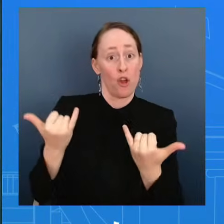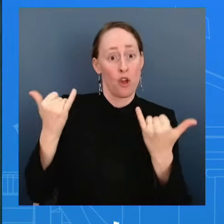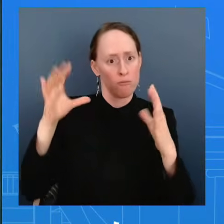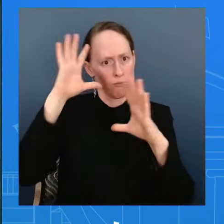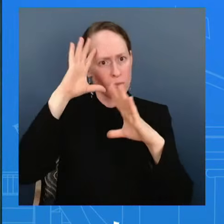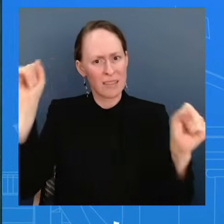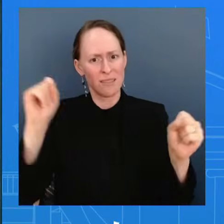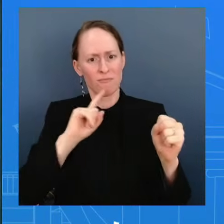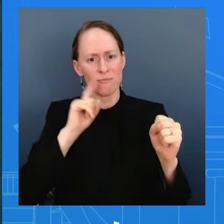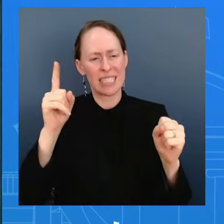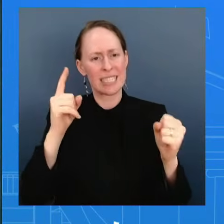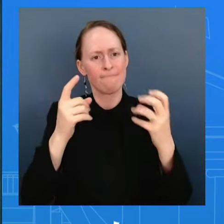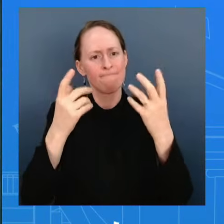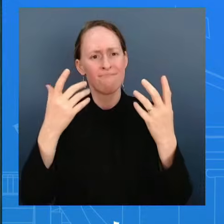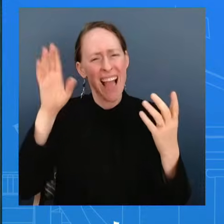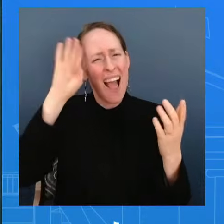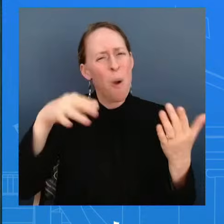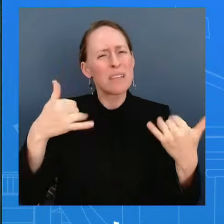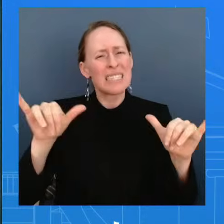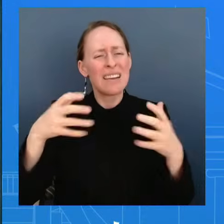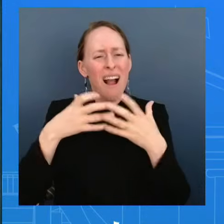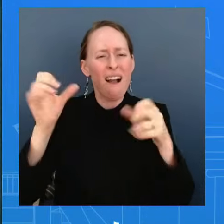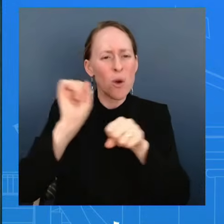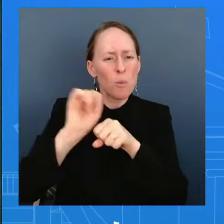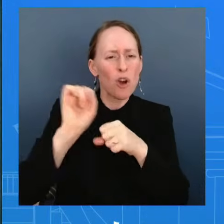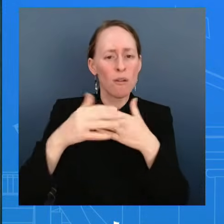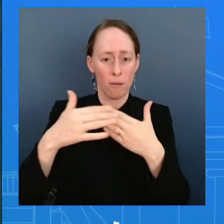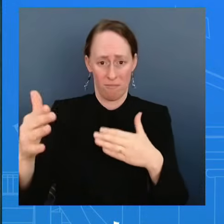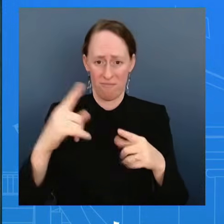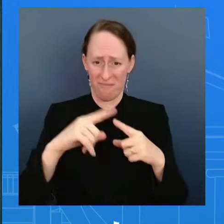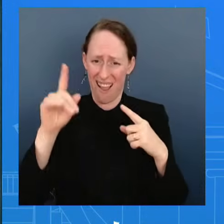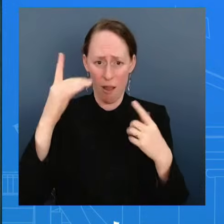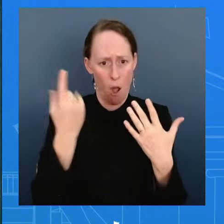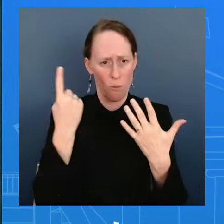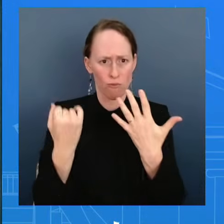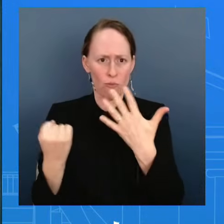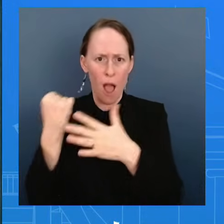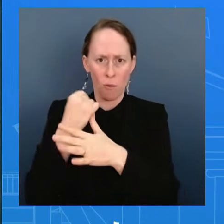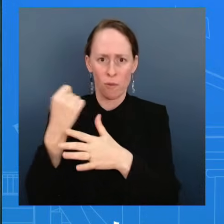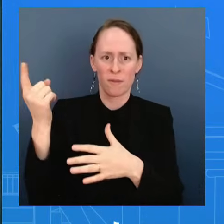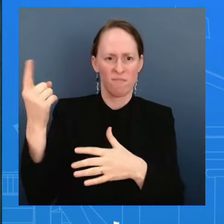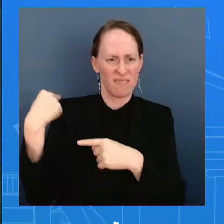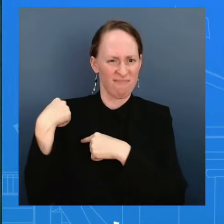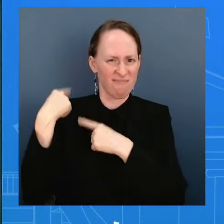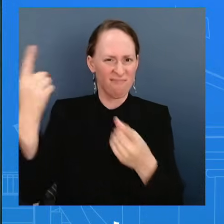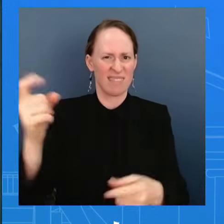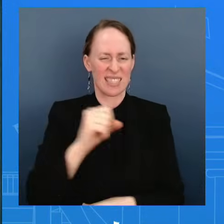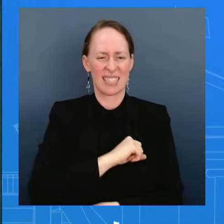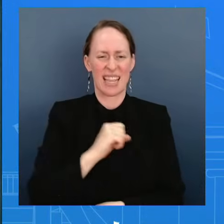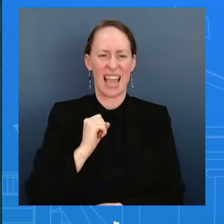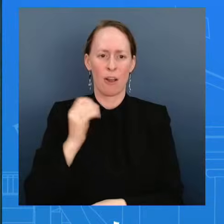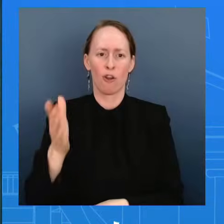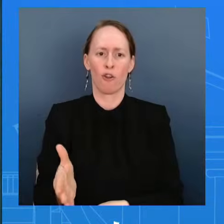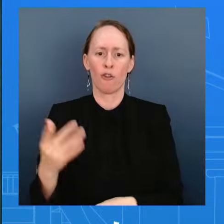the Biden-Harris administration. And you just mentioned a few things, right? You think about the CHIPS and Science Act, the bipartisan infrastructure legislation, the PACT